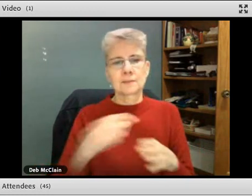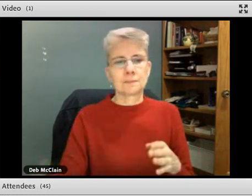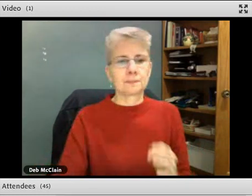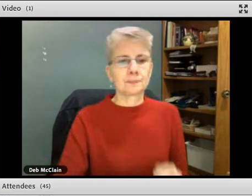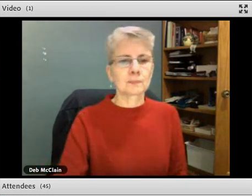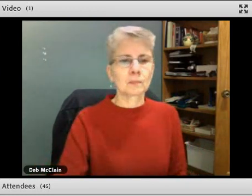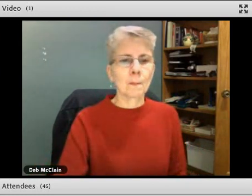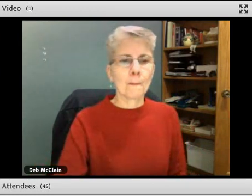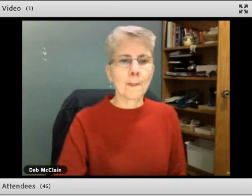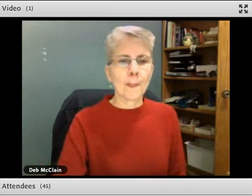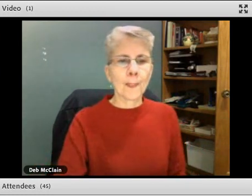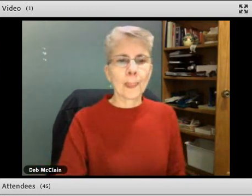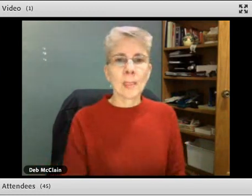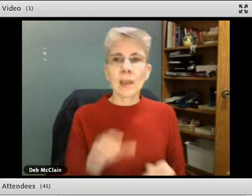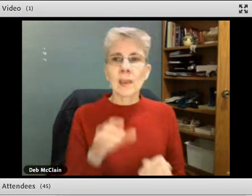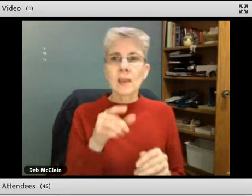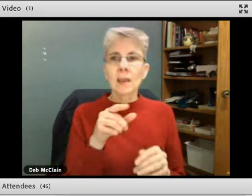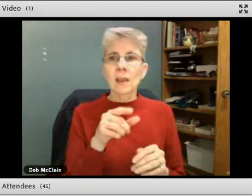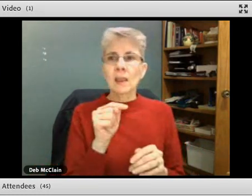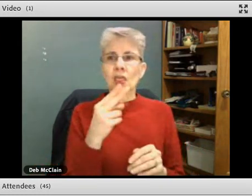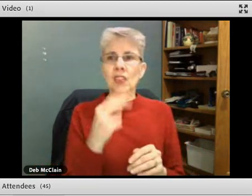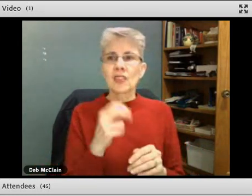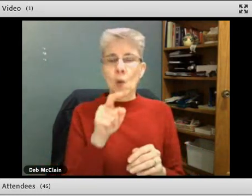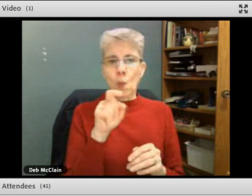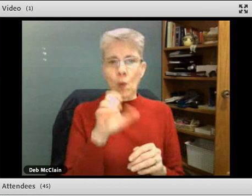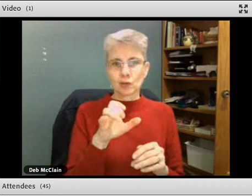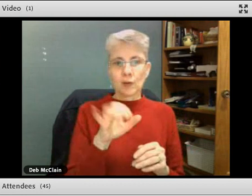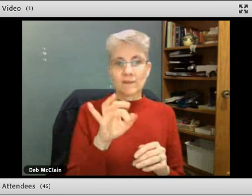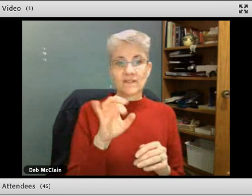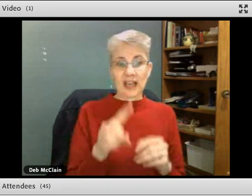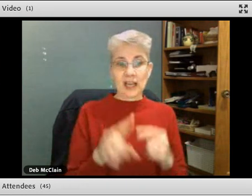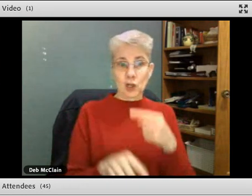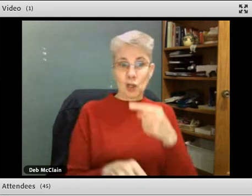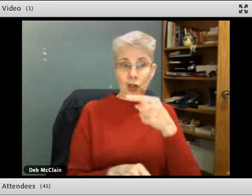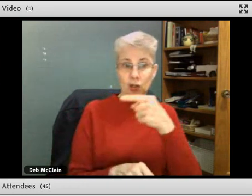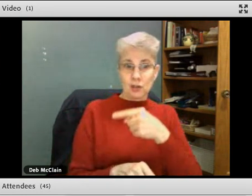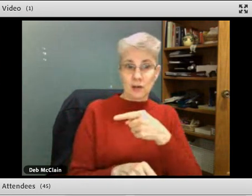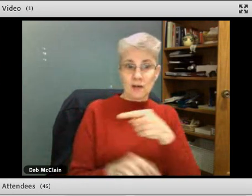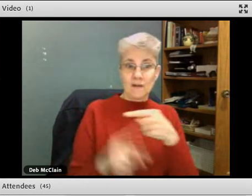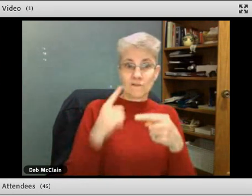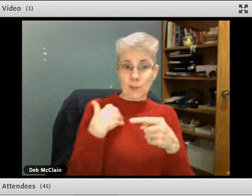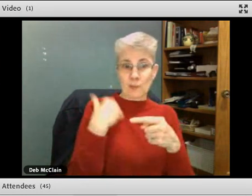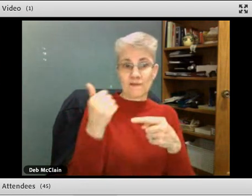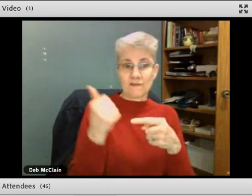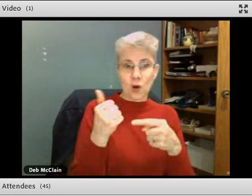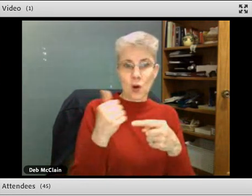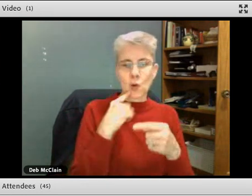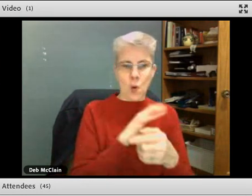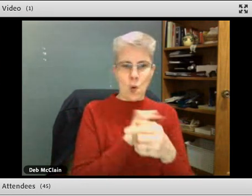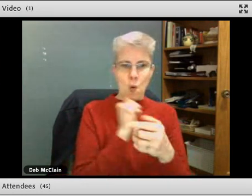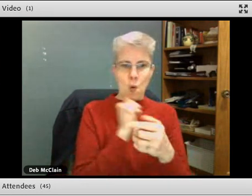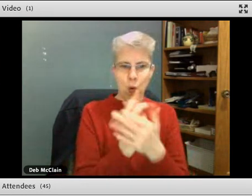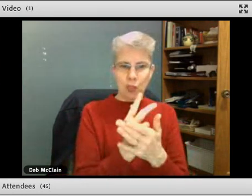The 100 field here, for the preferred form or the authorized form of the author's name has a first indicator one,